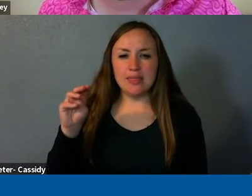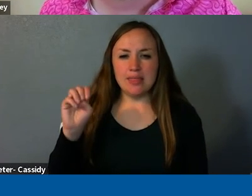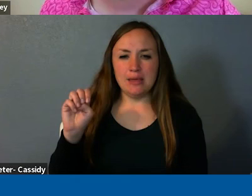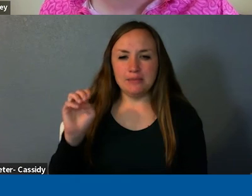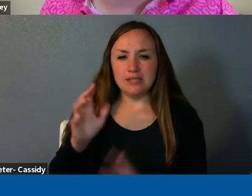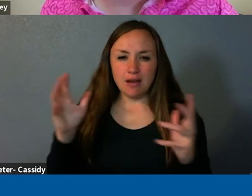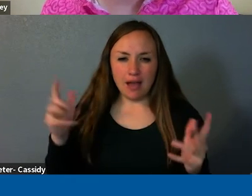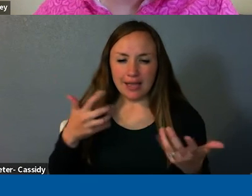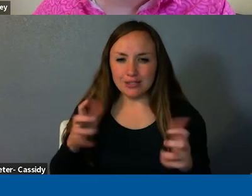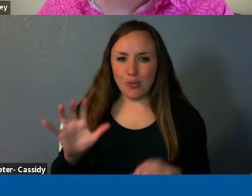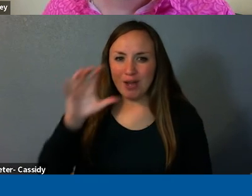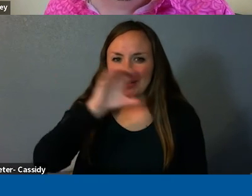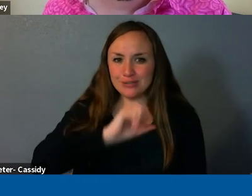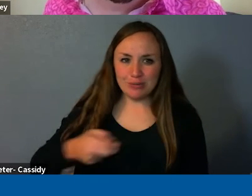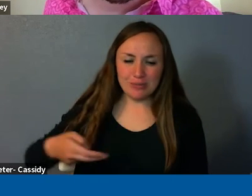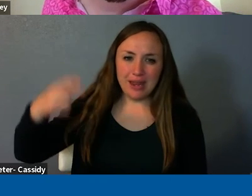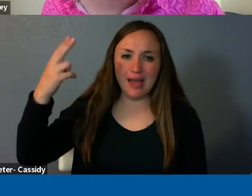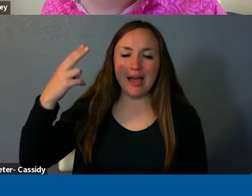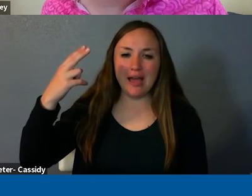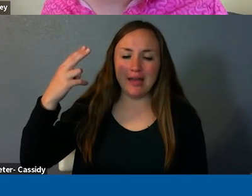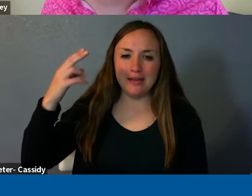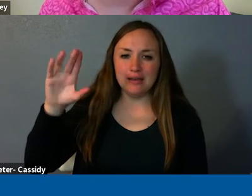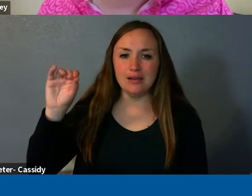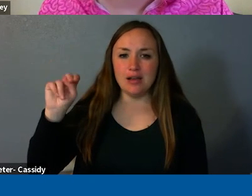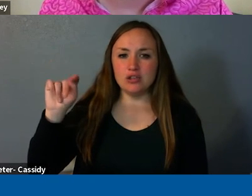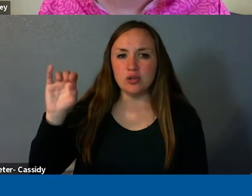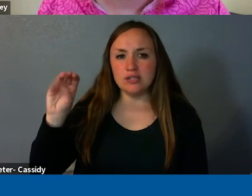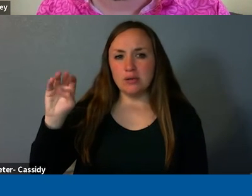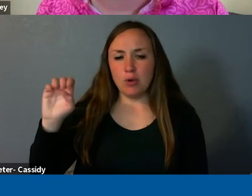that high contrast mode theme two is the default experience.